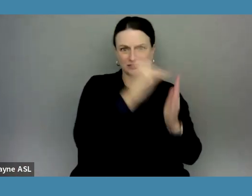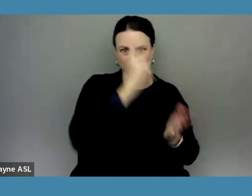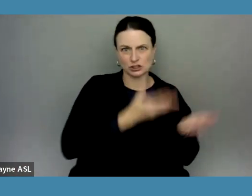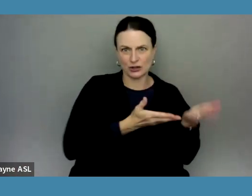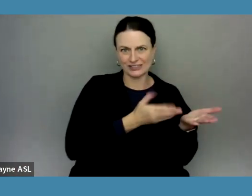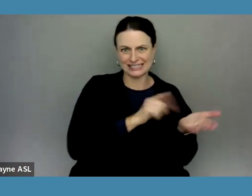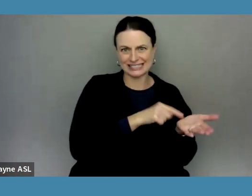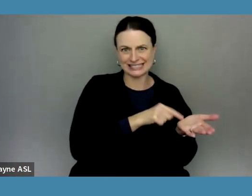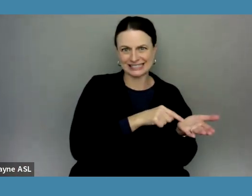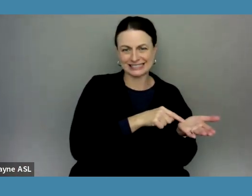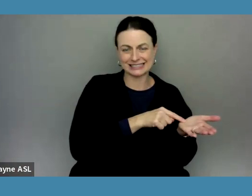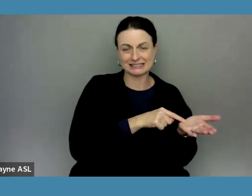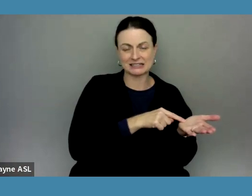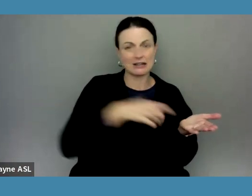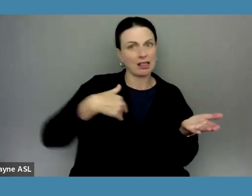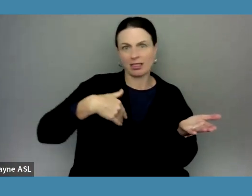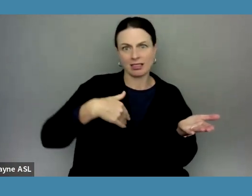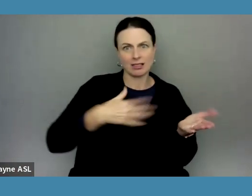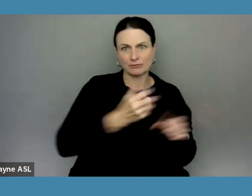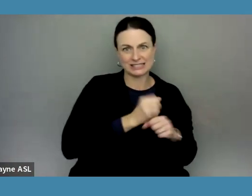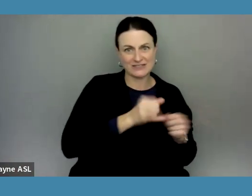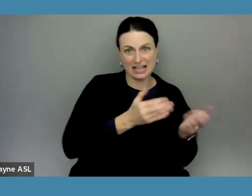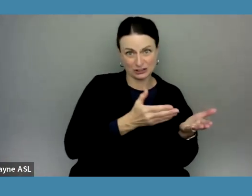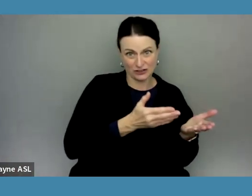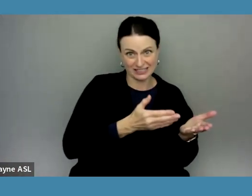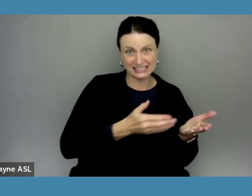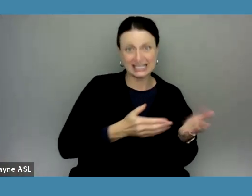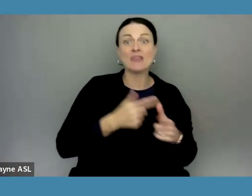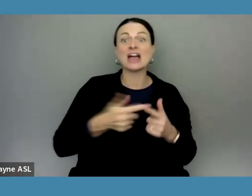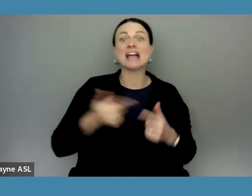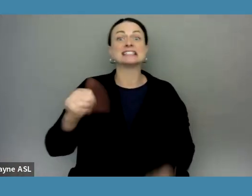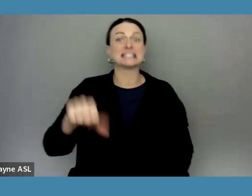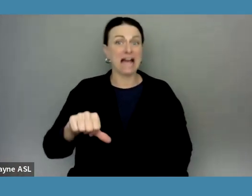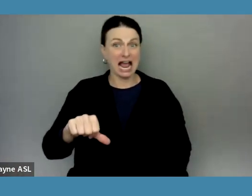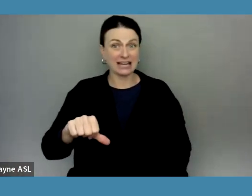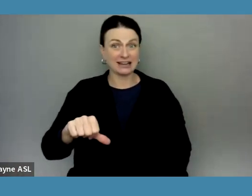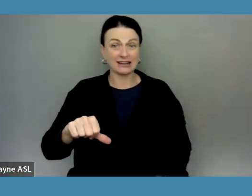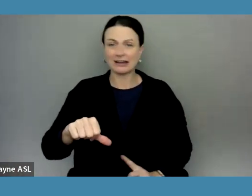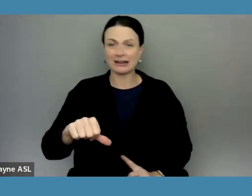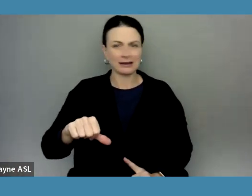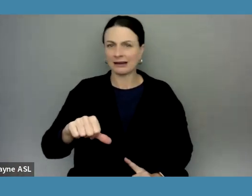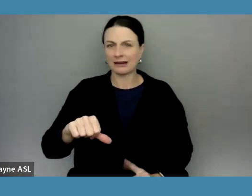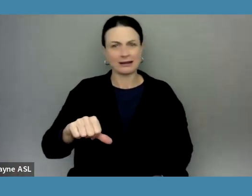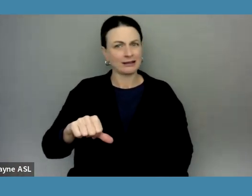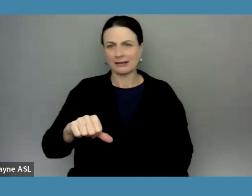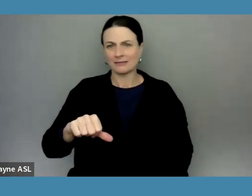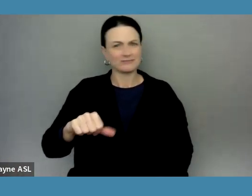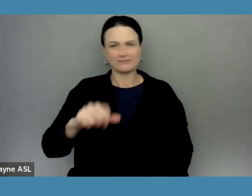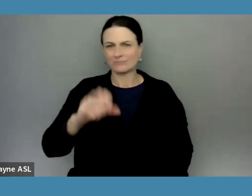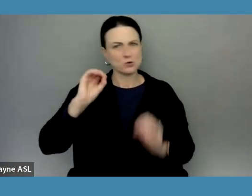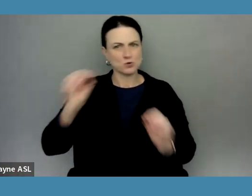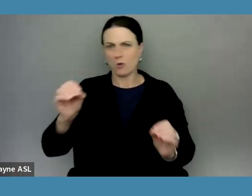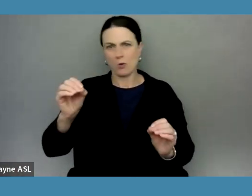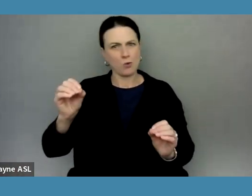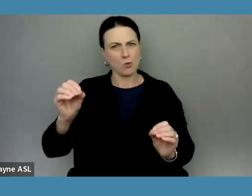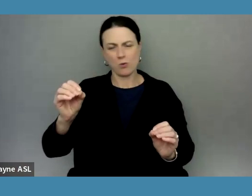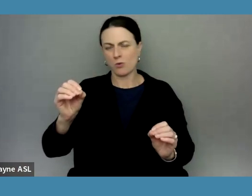So they never received it. If they were then denied, then you're not entitled to receive ongoing services